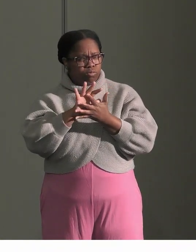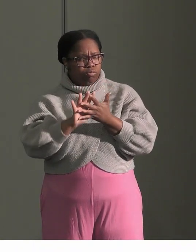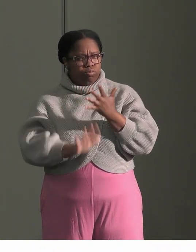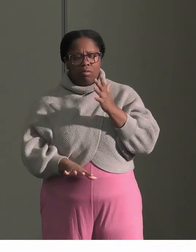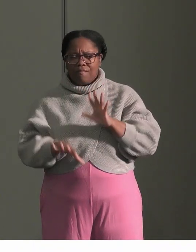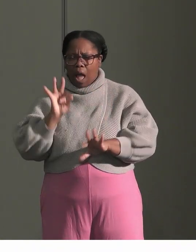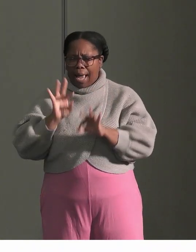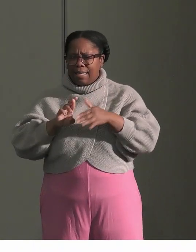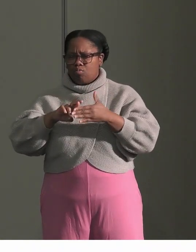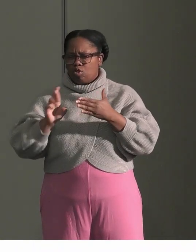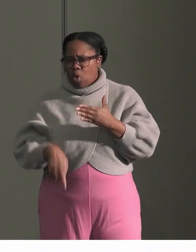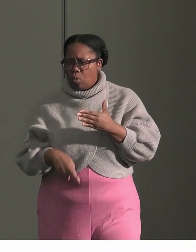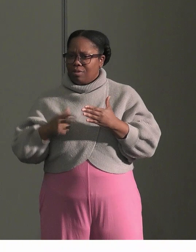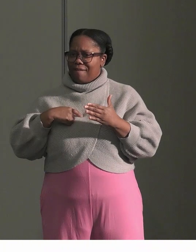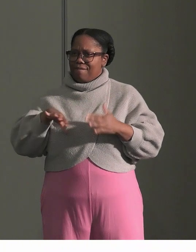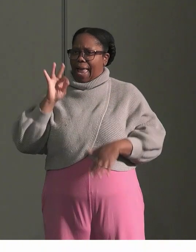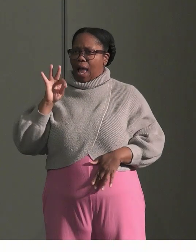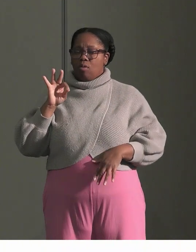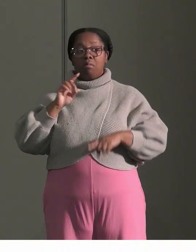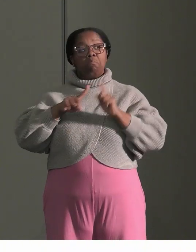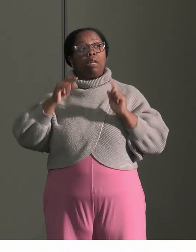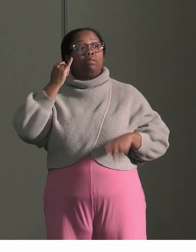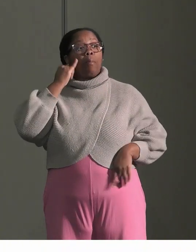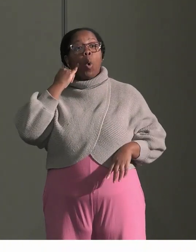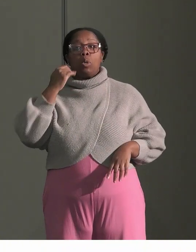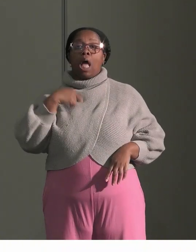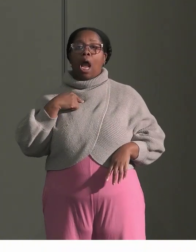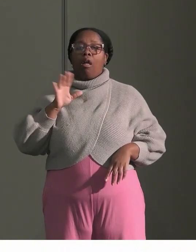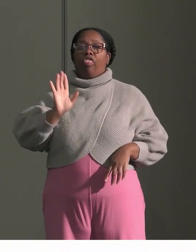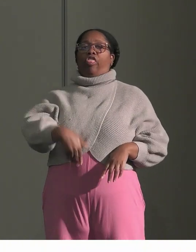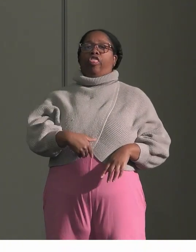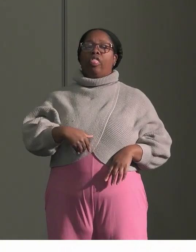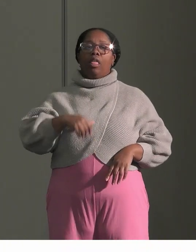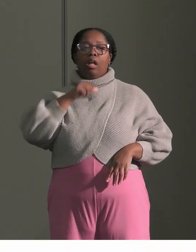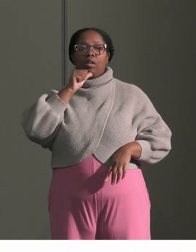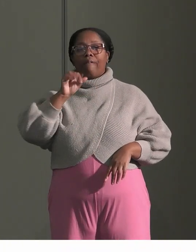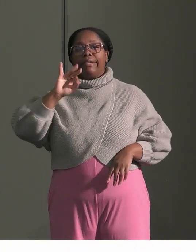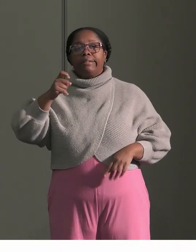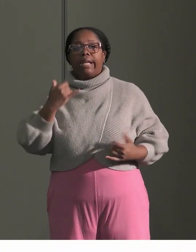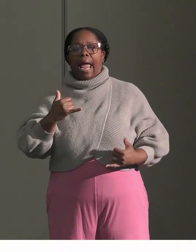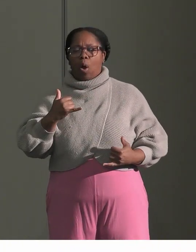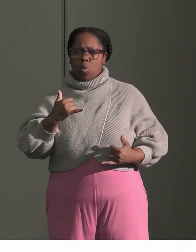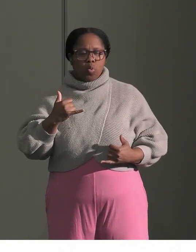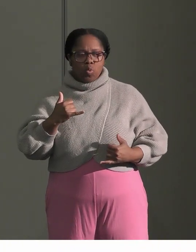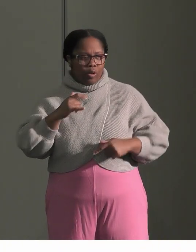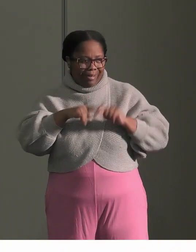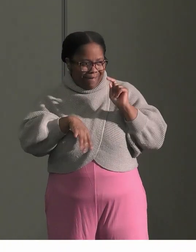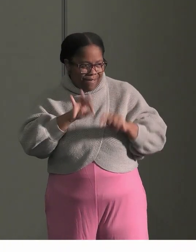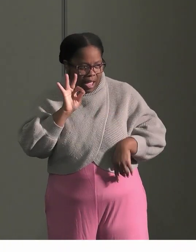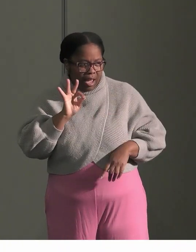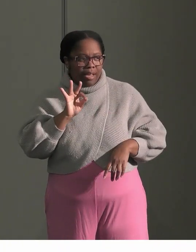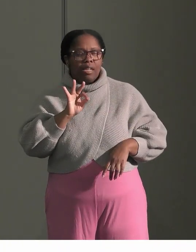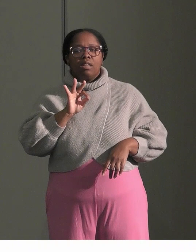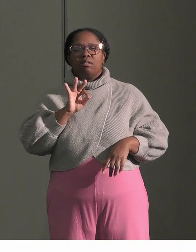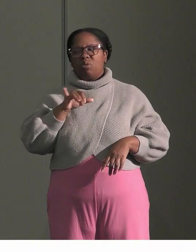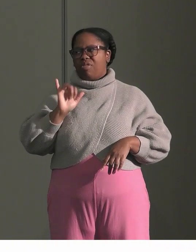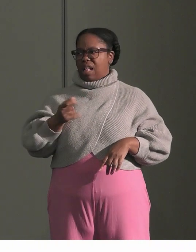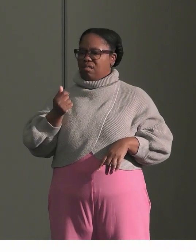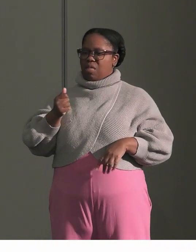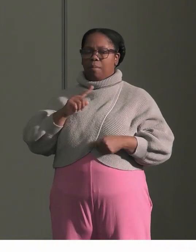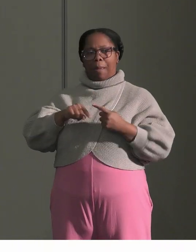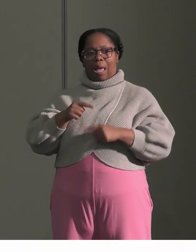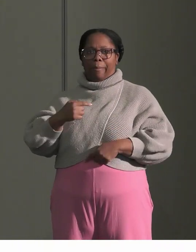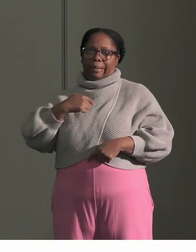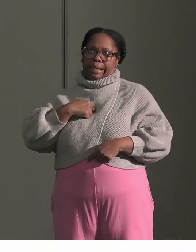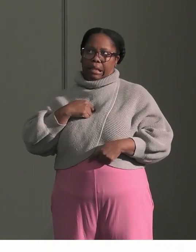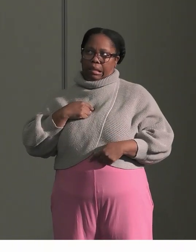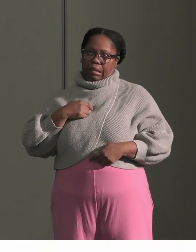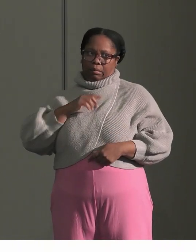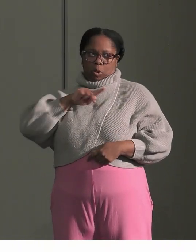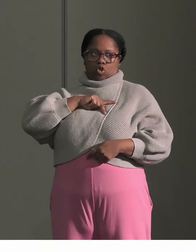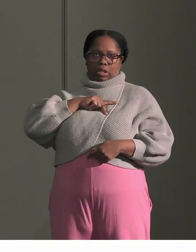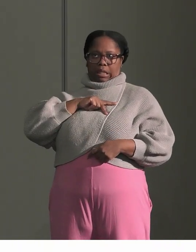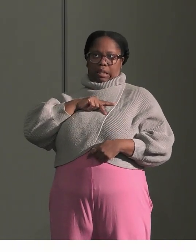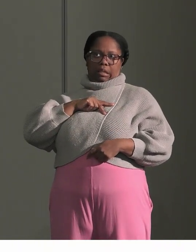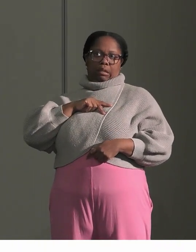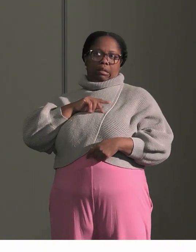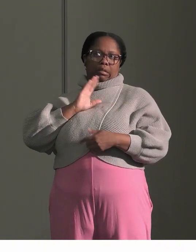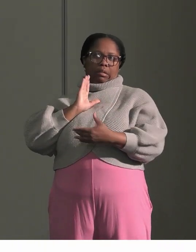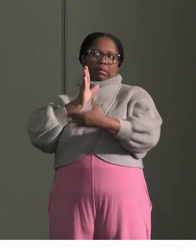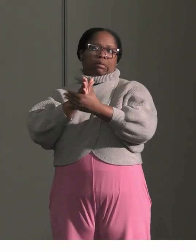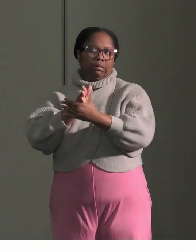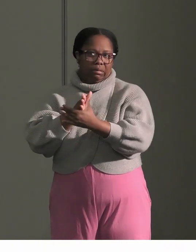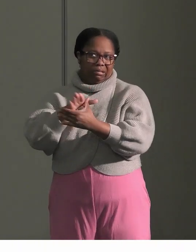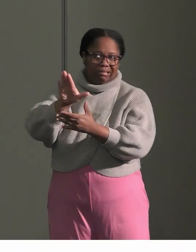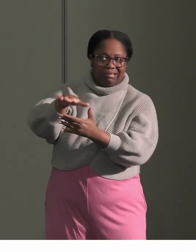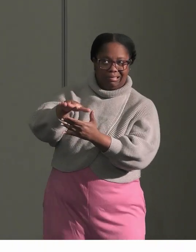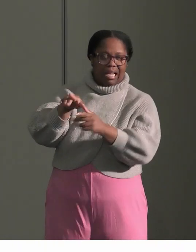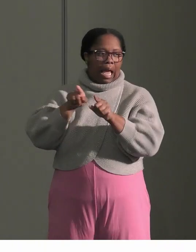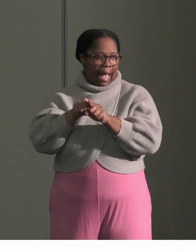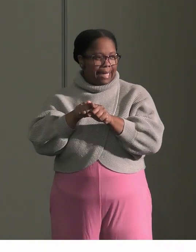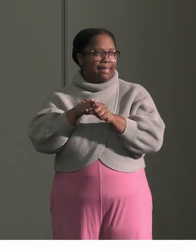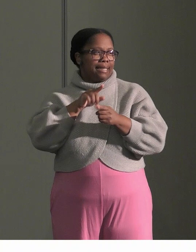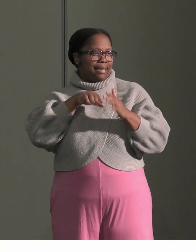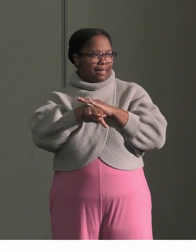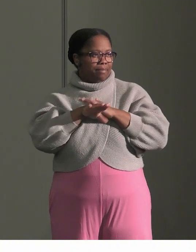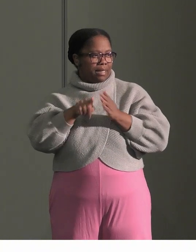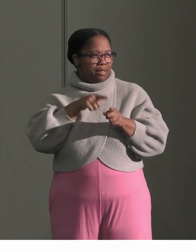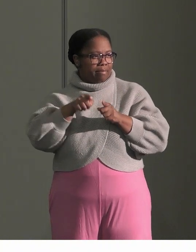had that correction. That's me intervening with the accessibility specialist. I did a quick check